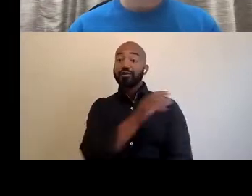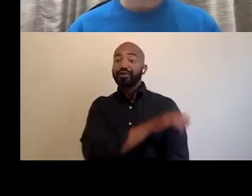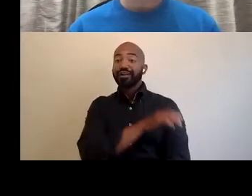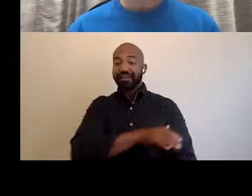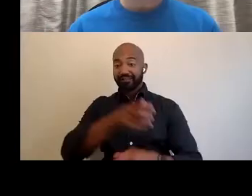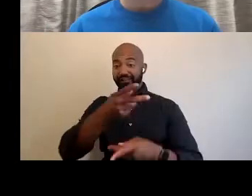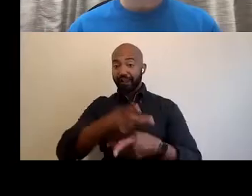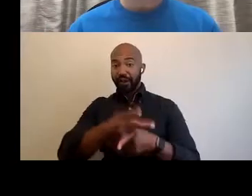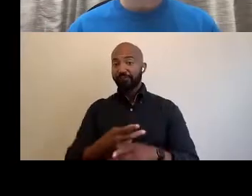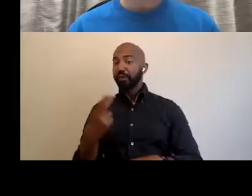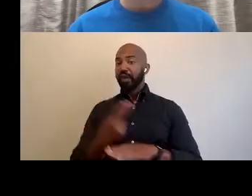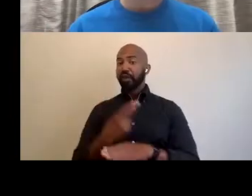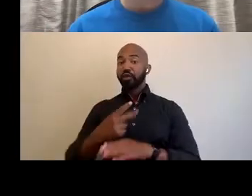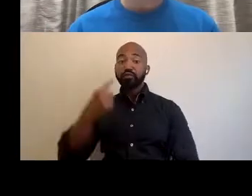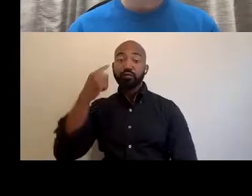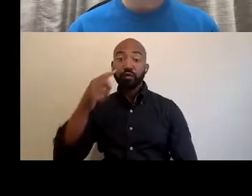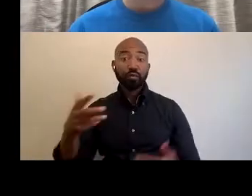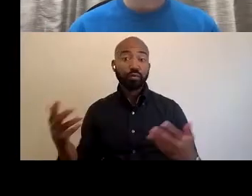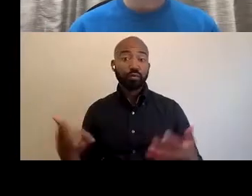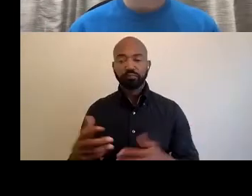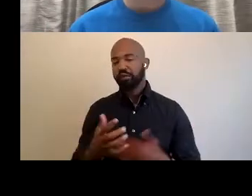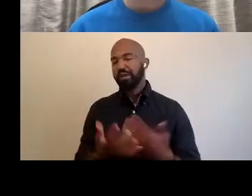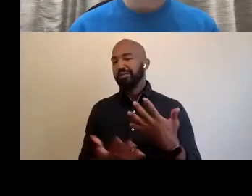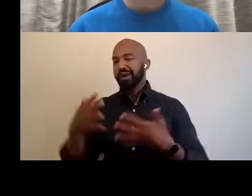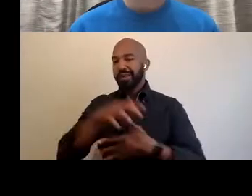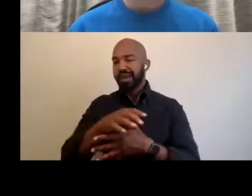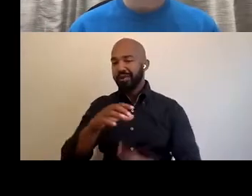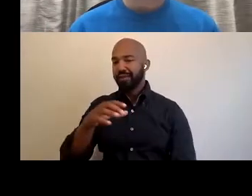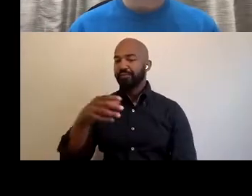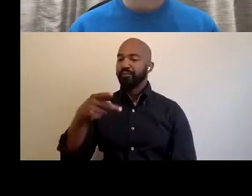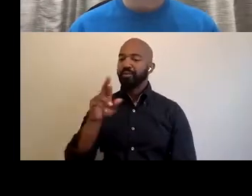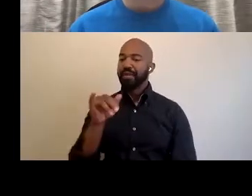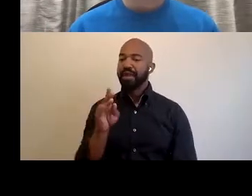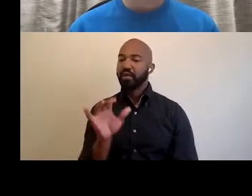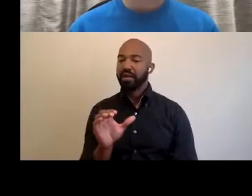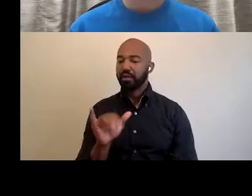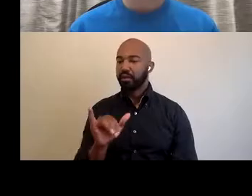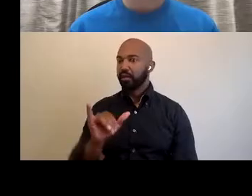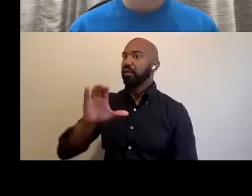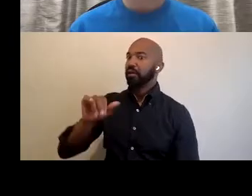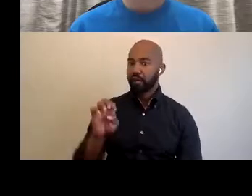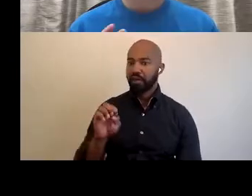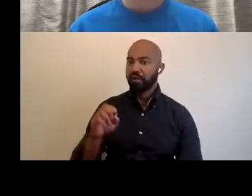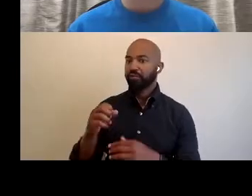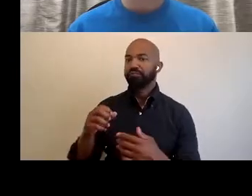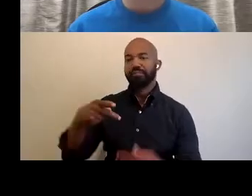if there are any concerns about primary care issues. So this is where I find information about bone density,